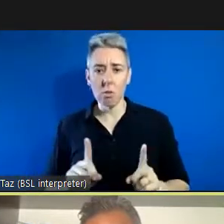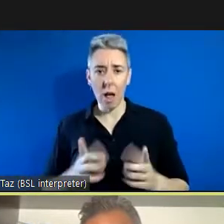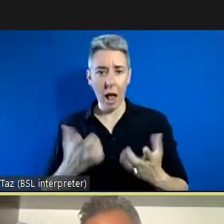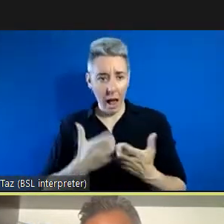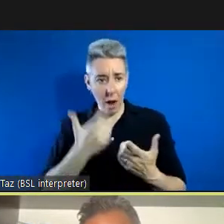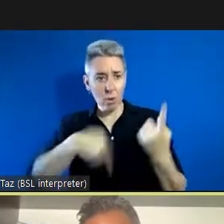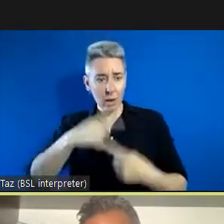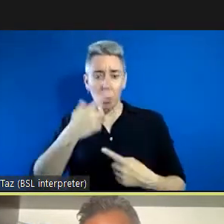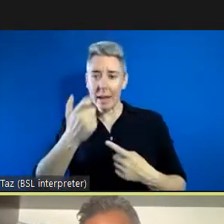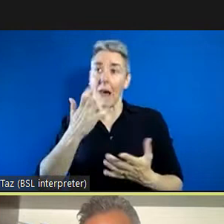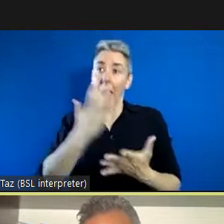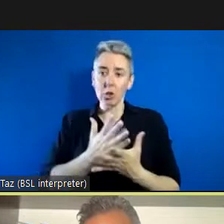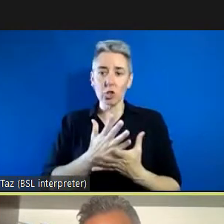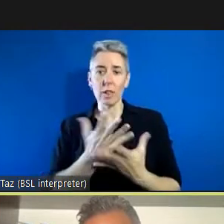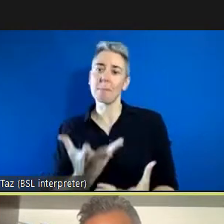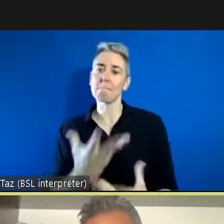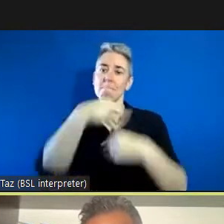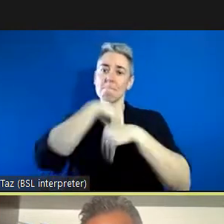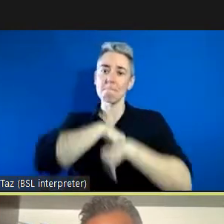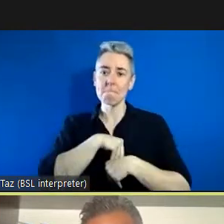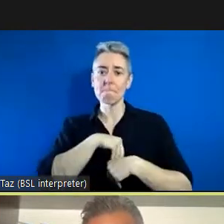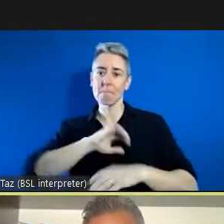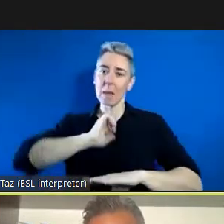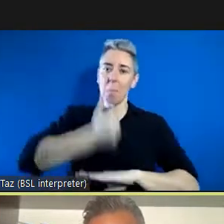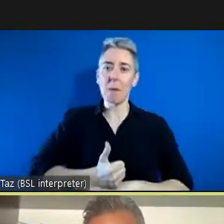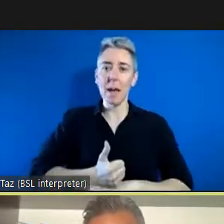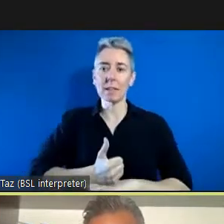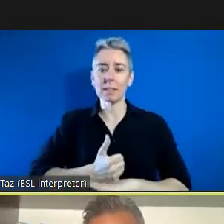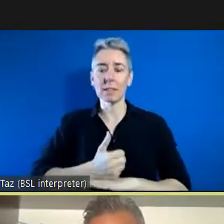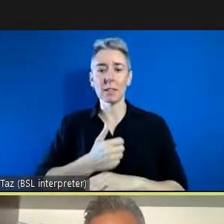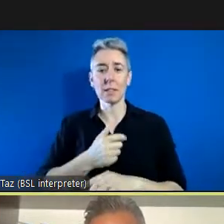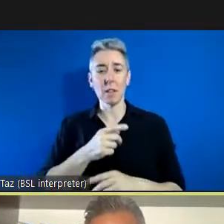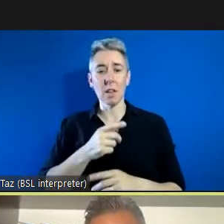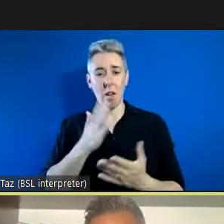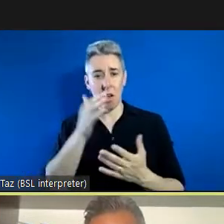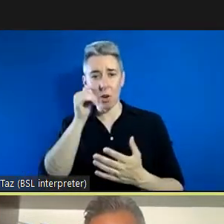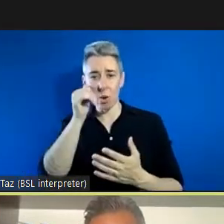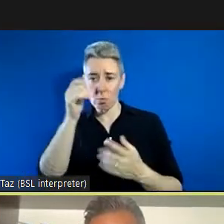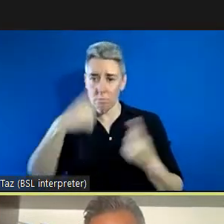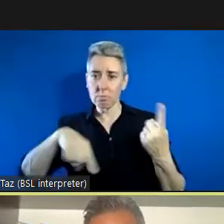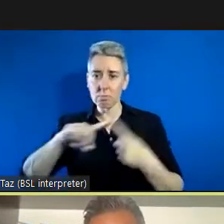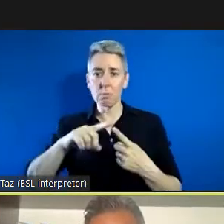and those of us who are deeply looking and seeking solidarity of people, wishing they would use their